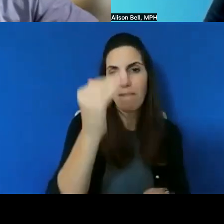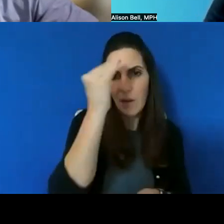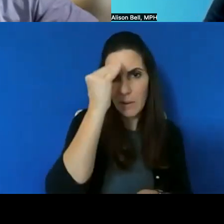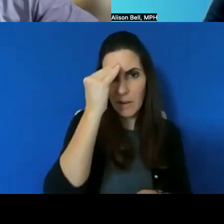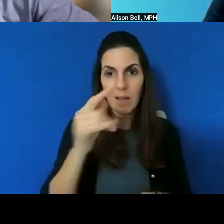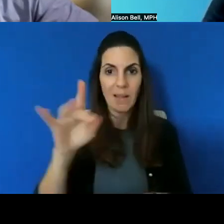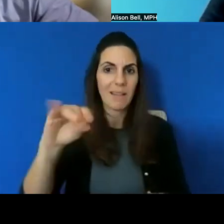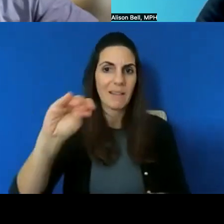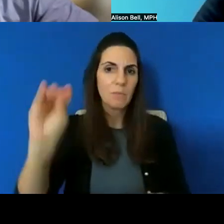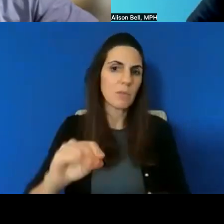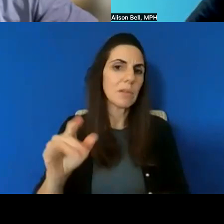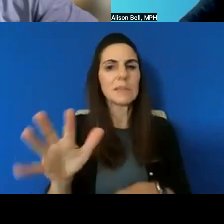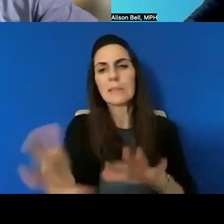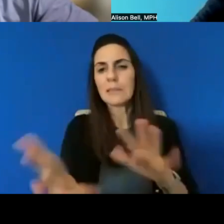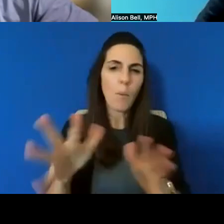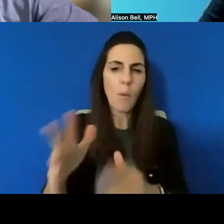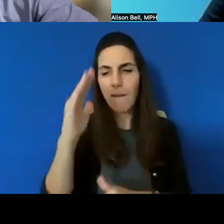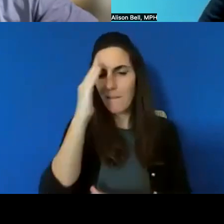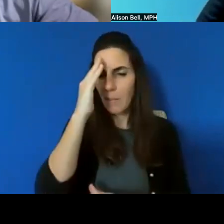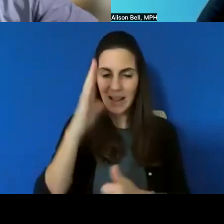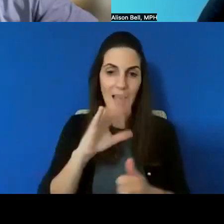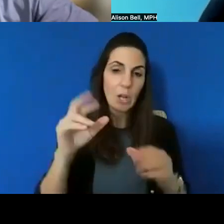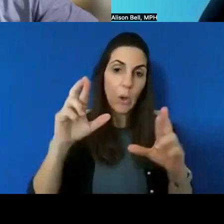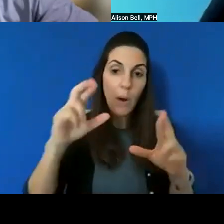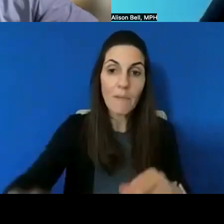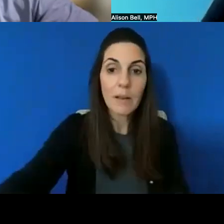that's great and hopefully not only will you learn a little bit about able United but you'll really